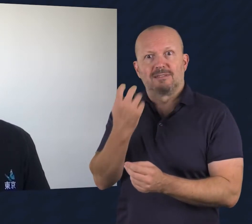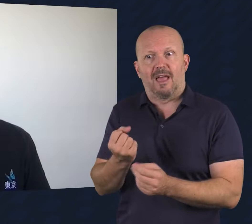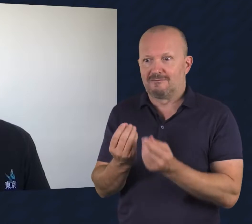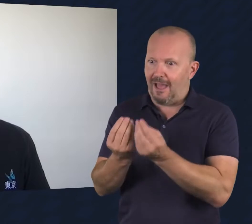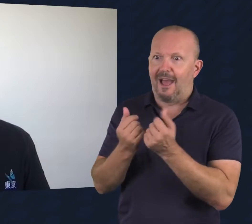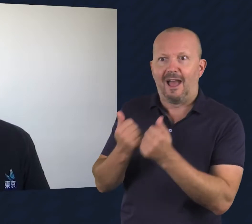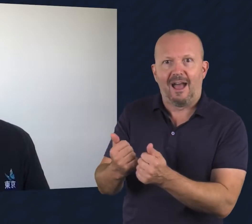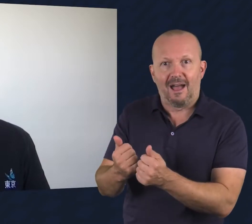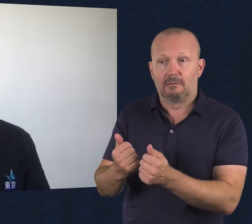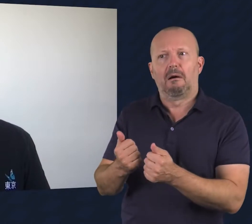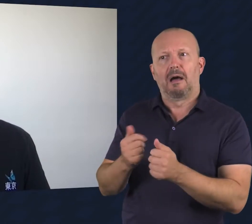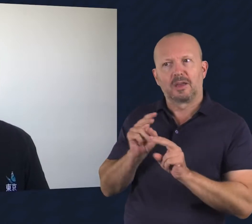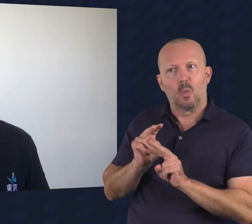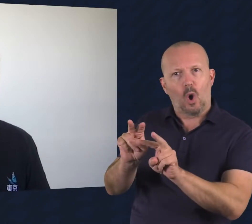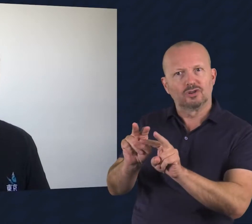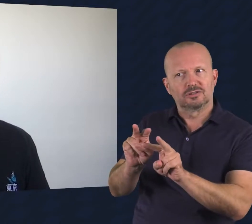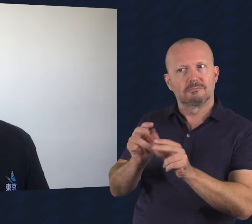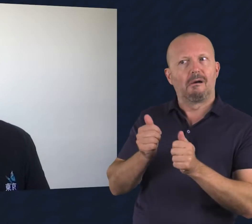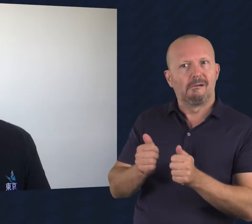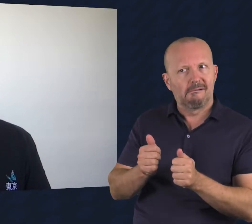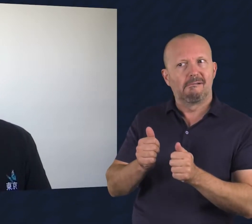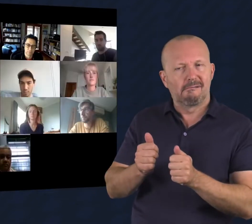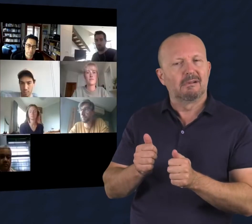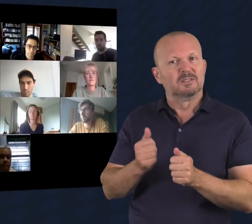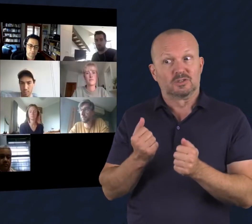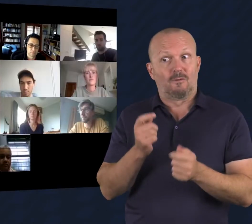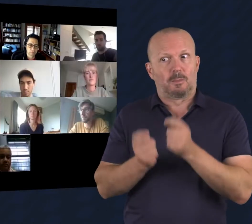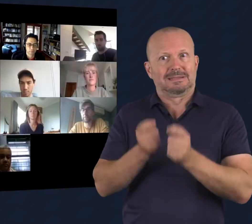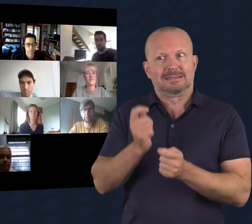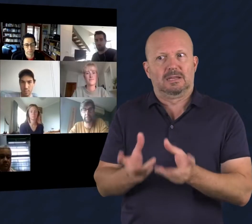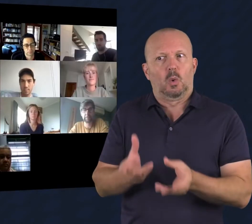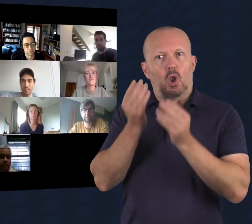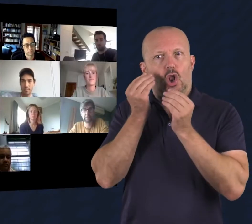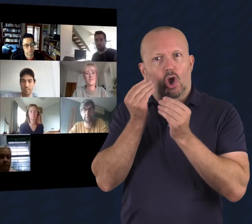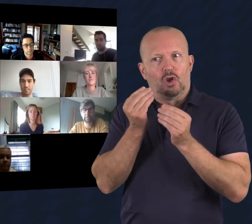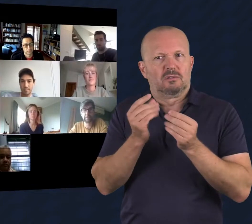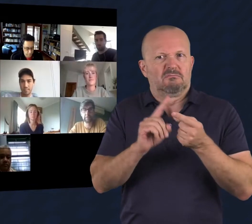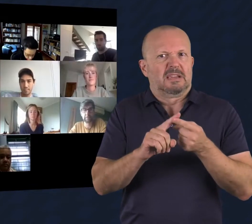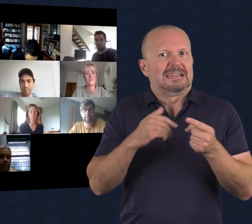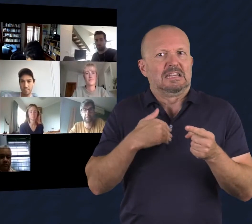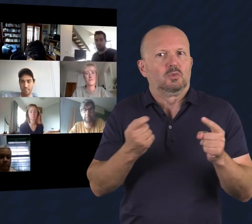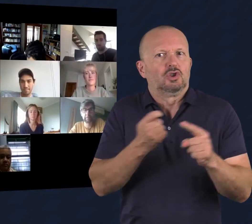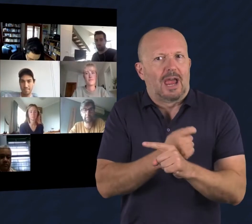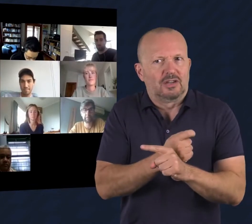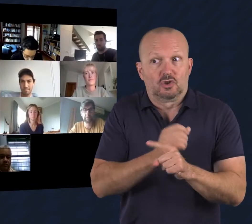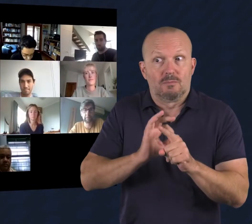So, we got two great things out of the testing. One being that we learnt what we needed to change to improve the experience,